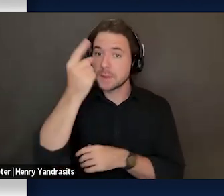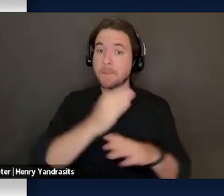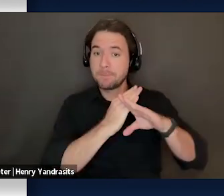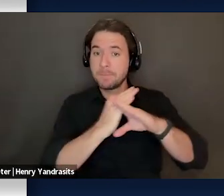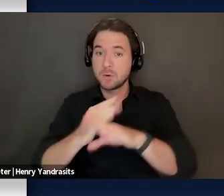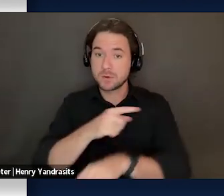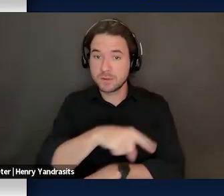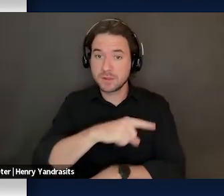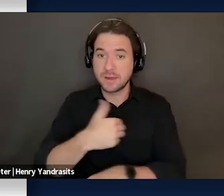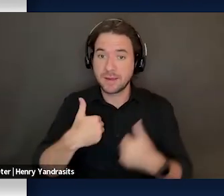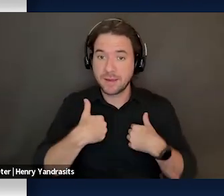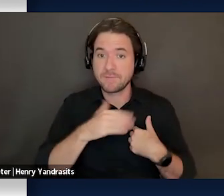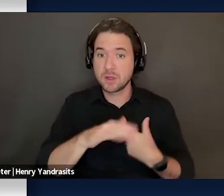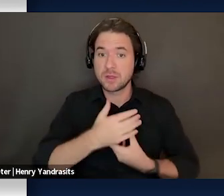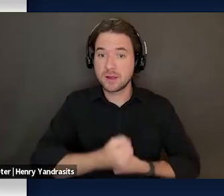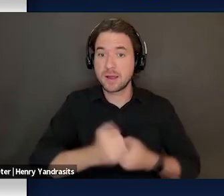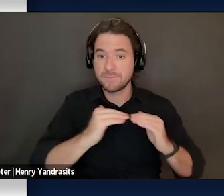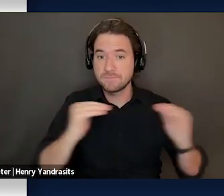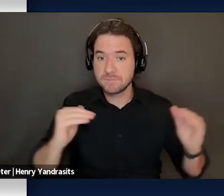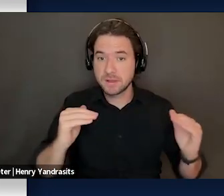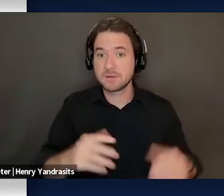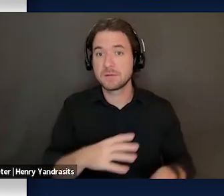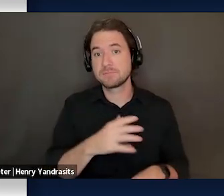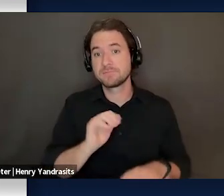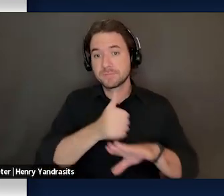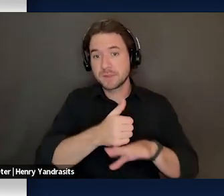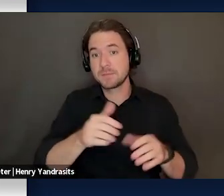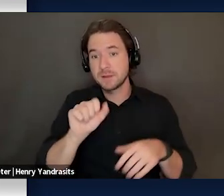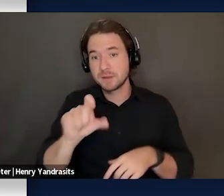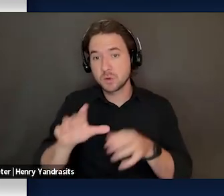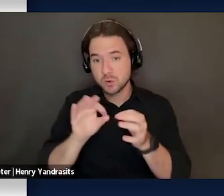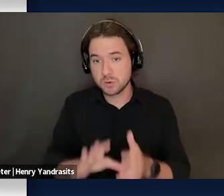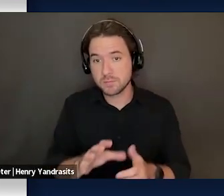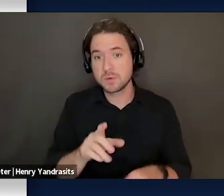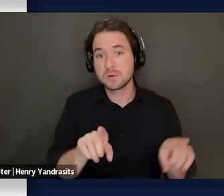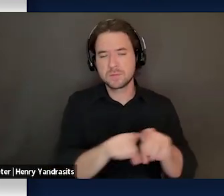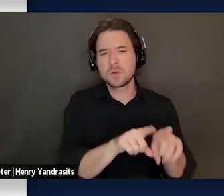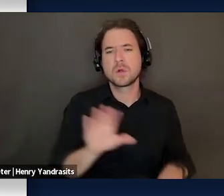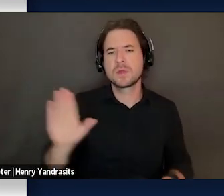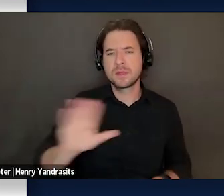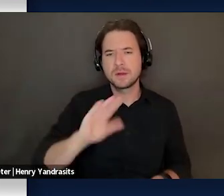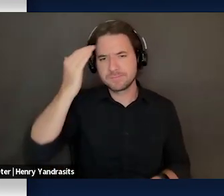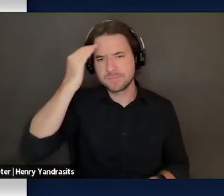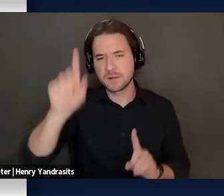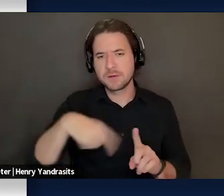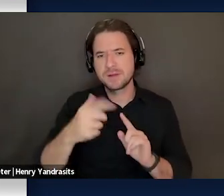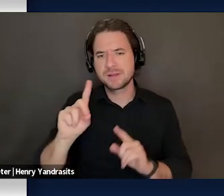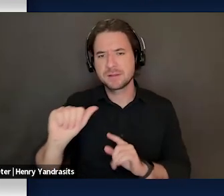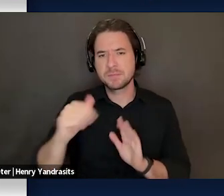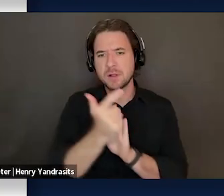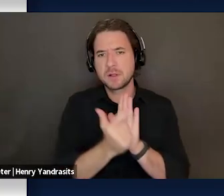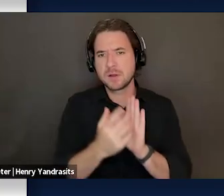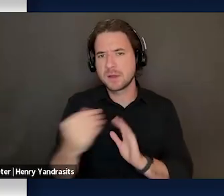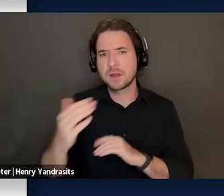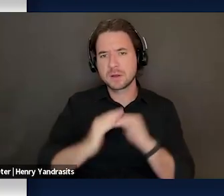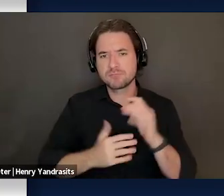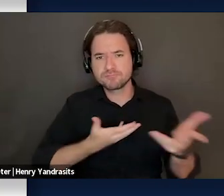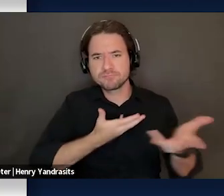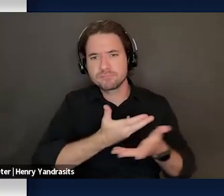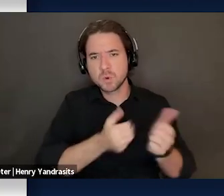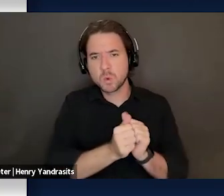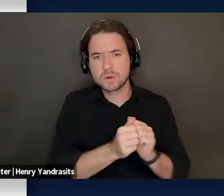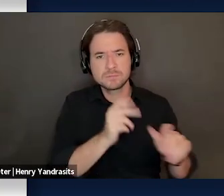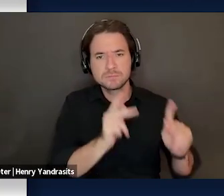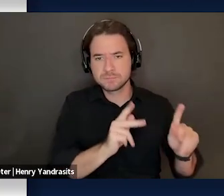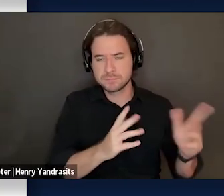their confidence level in arranging an ASL interpreter, and also their knowledge of disability laws and comfort interacting with these individuals.